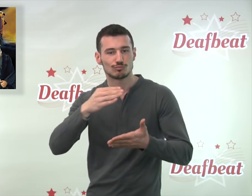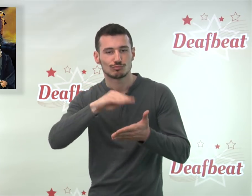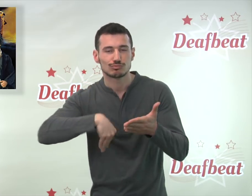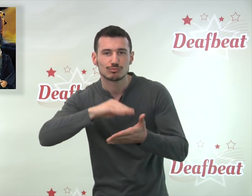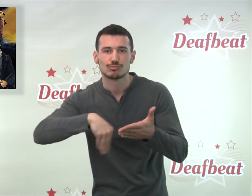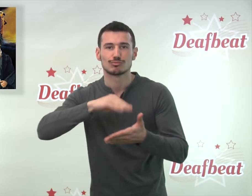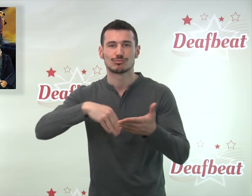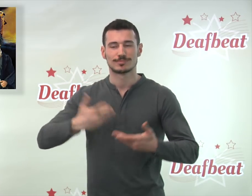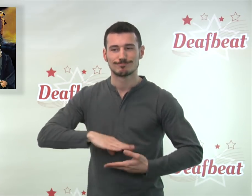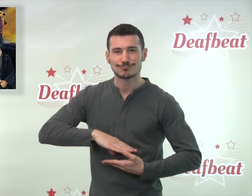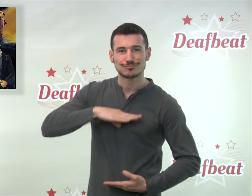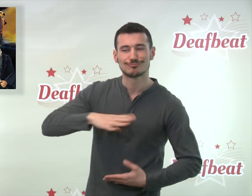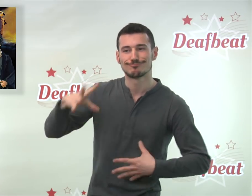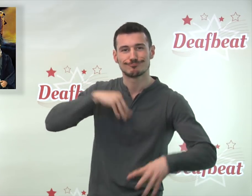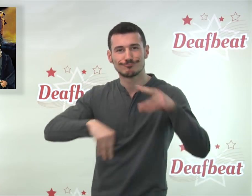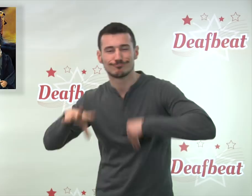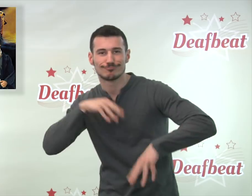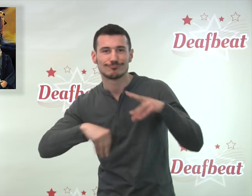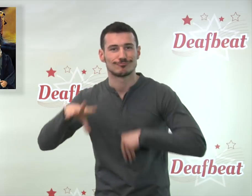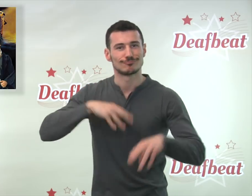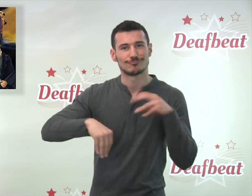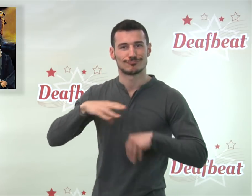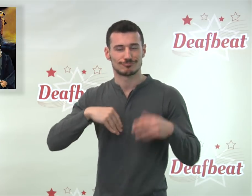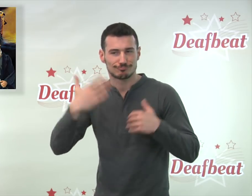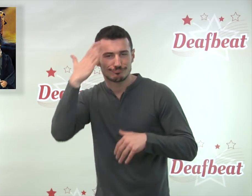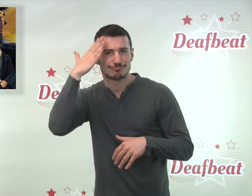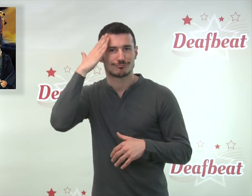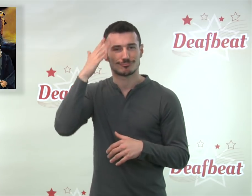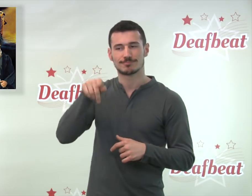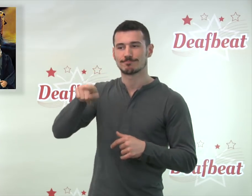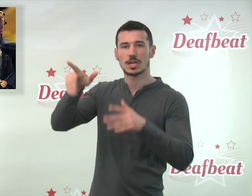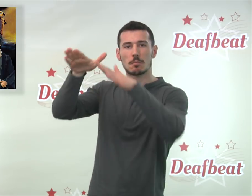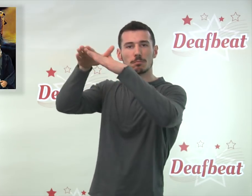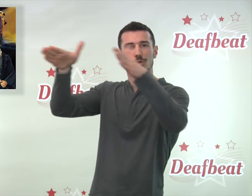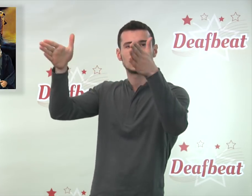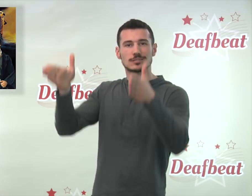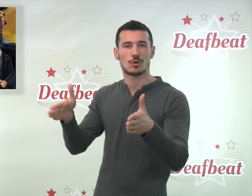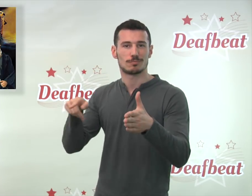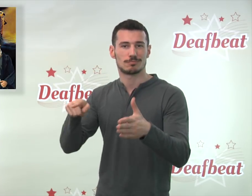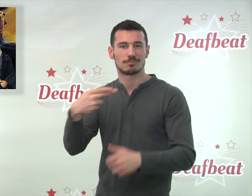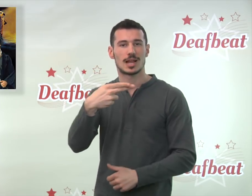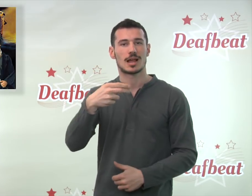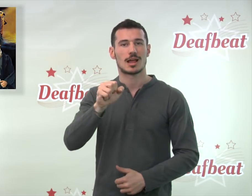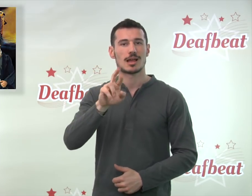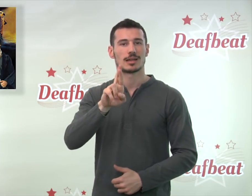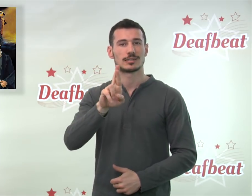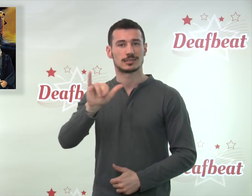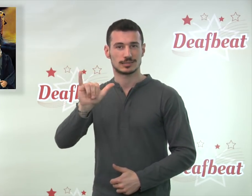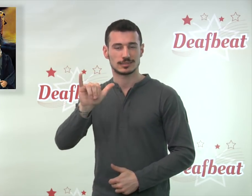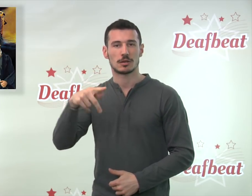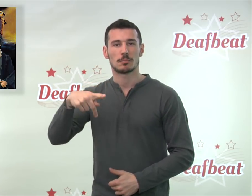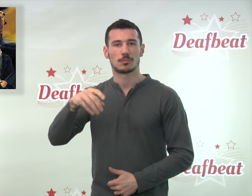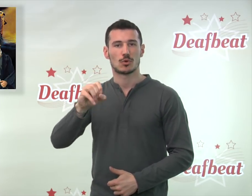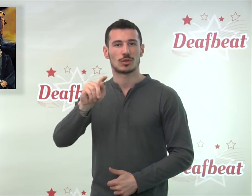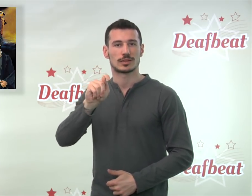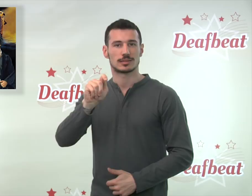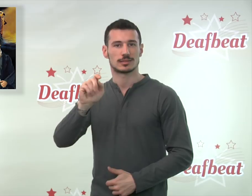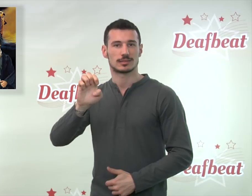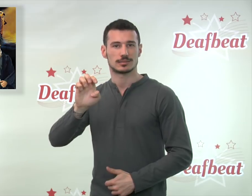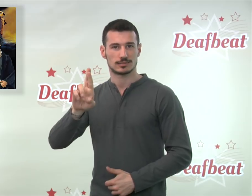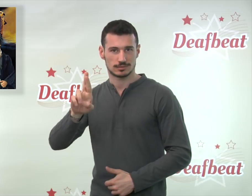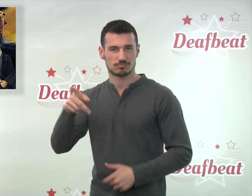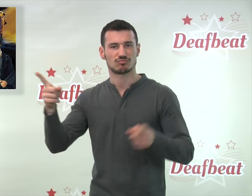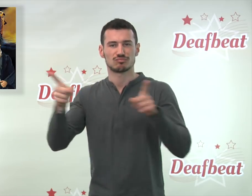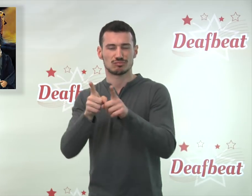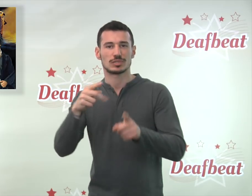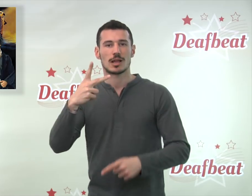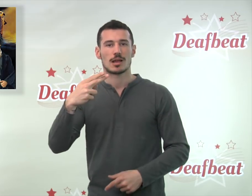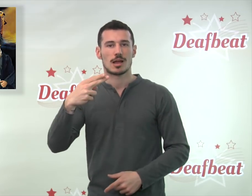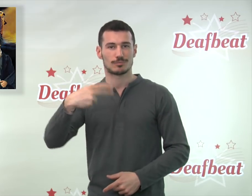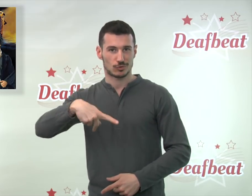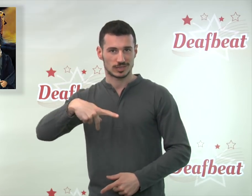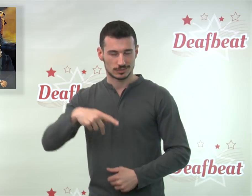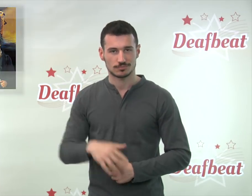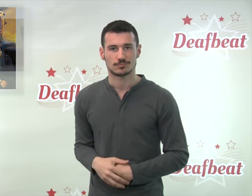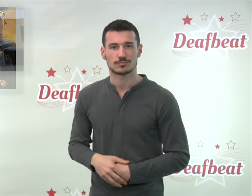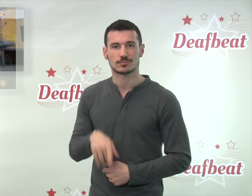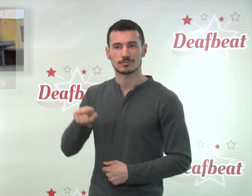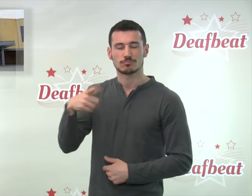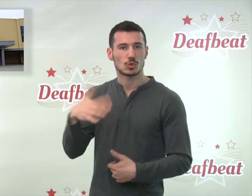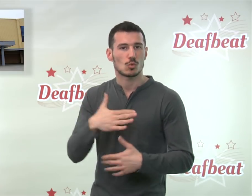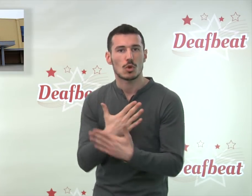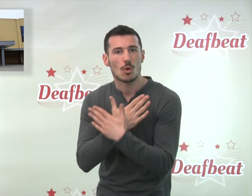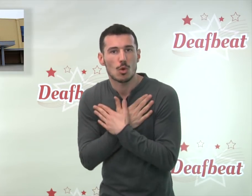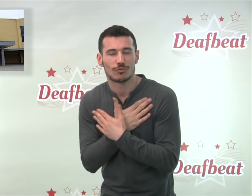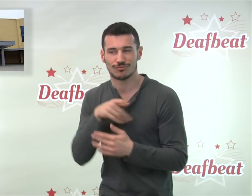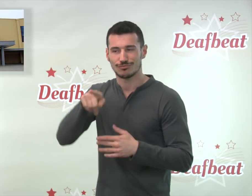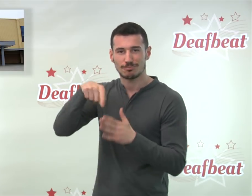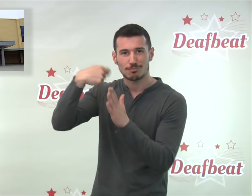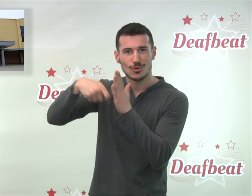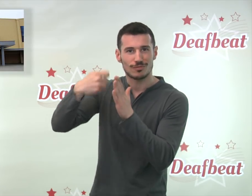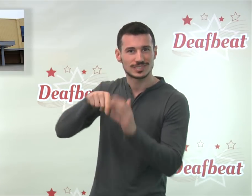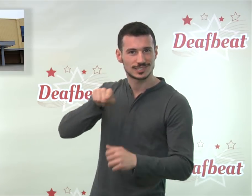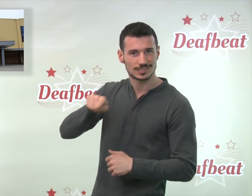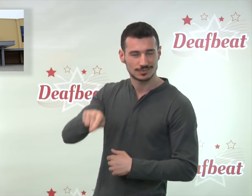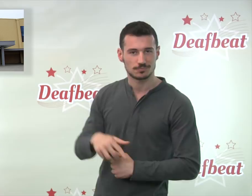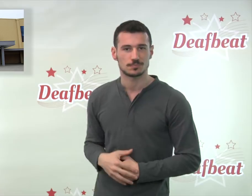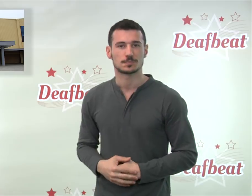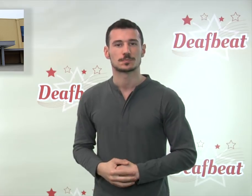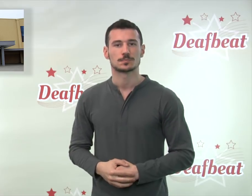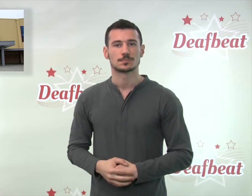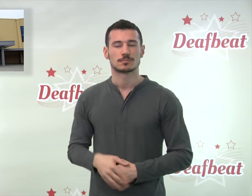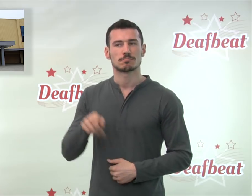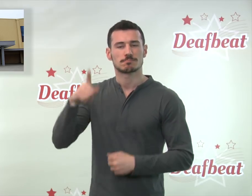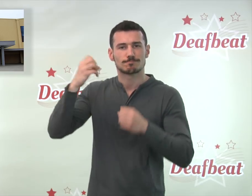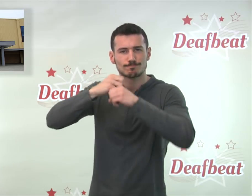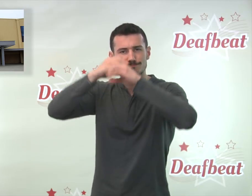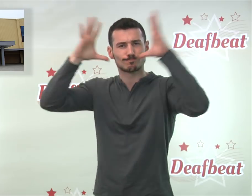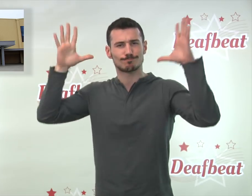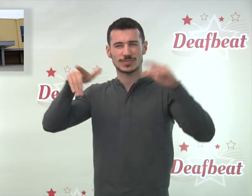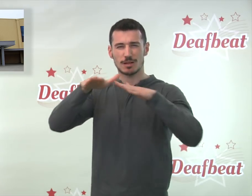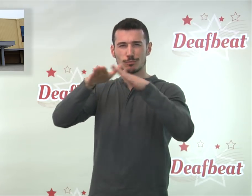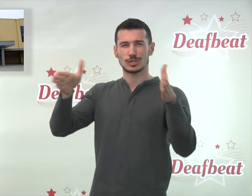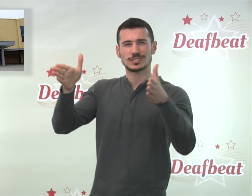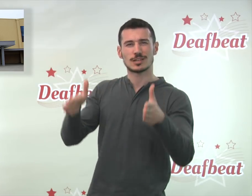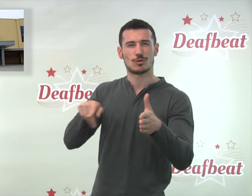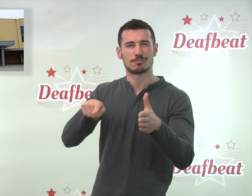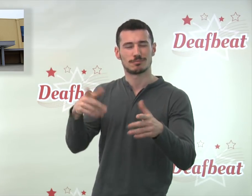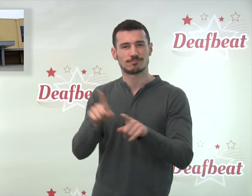Potter Studios in Leavesden, in southeastern England. She was concerned there would be barriers like no